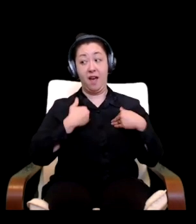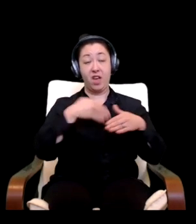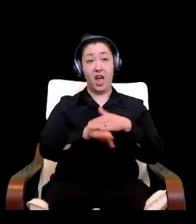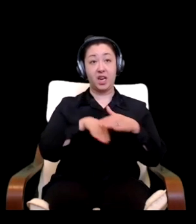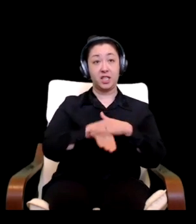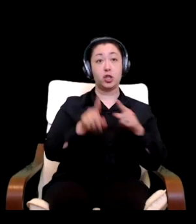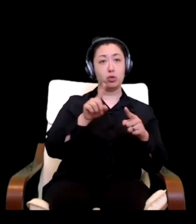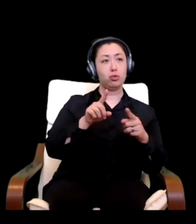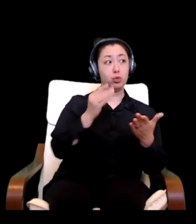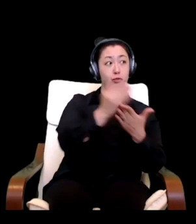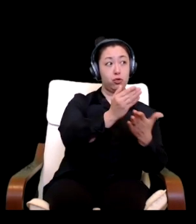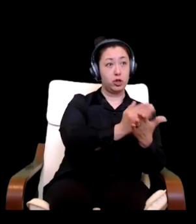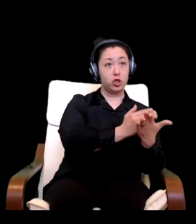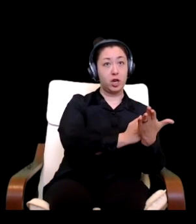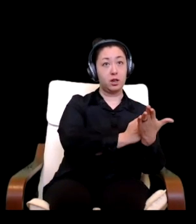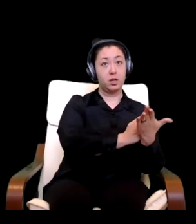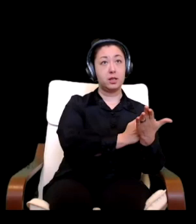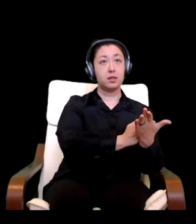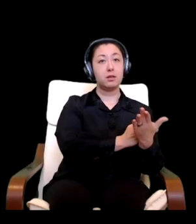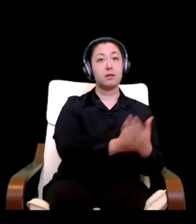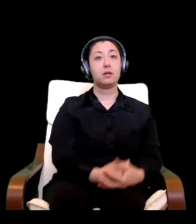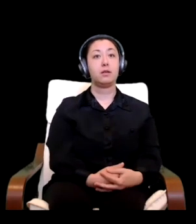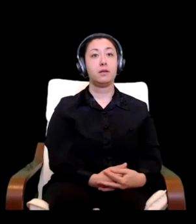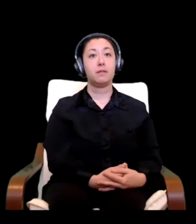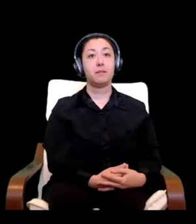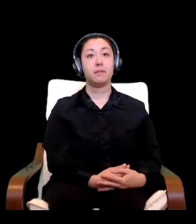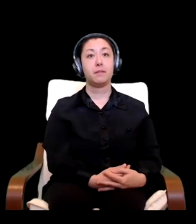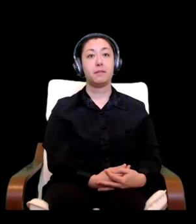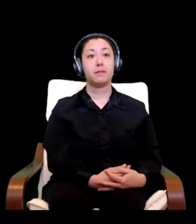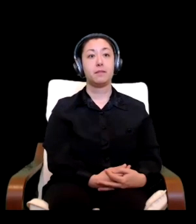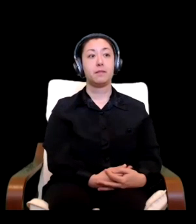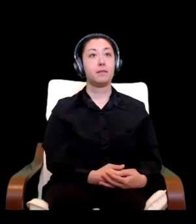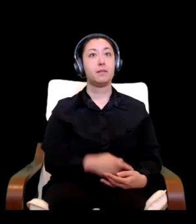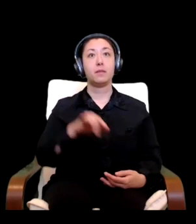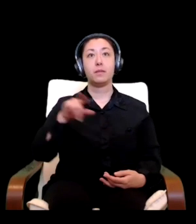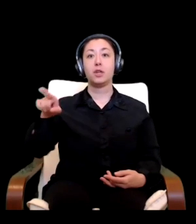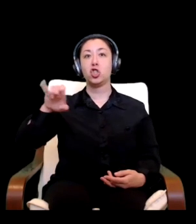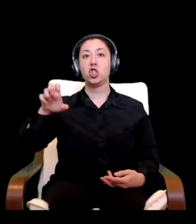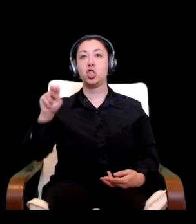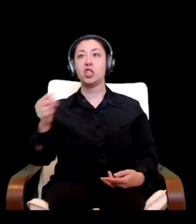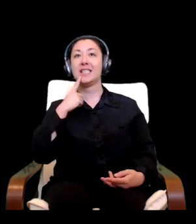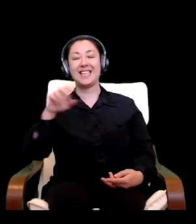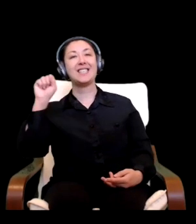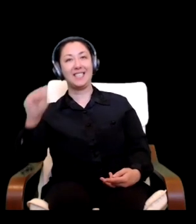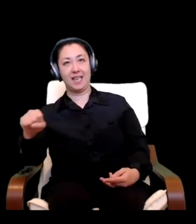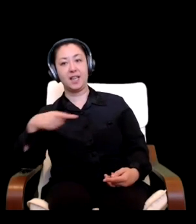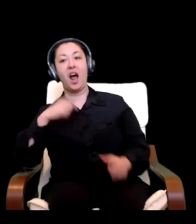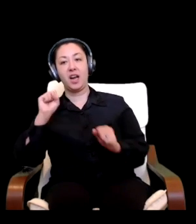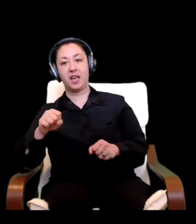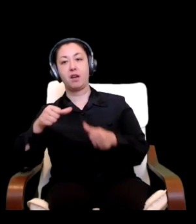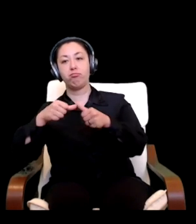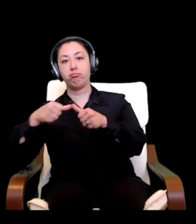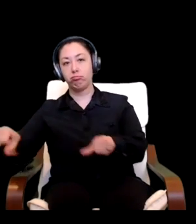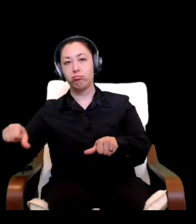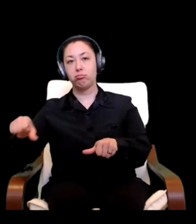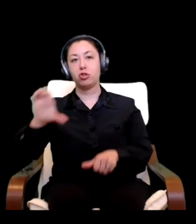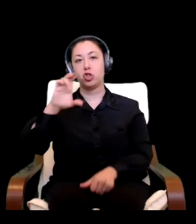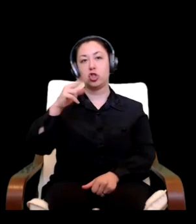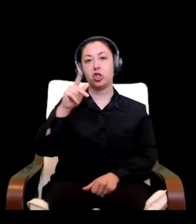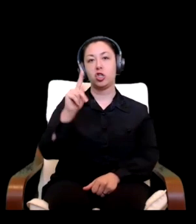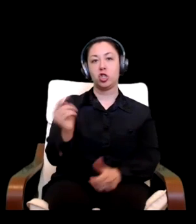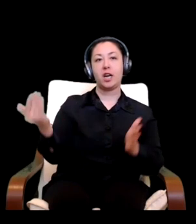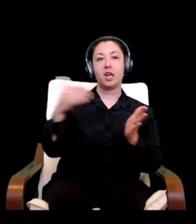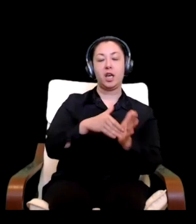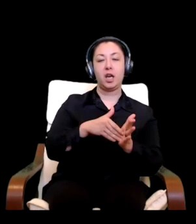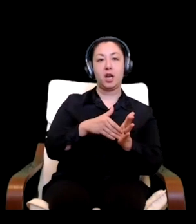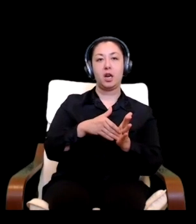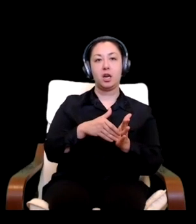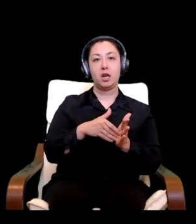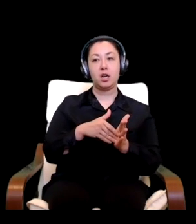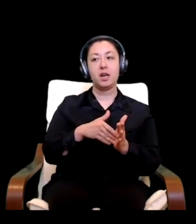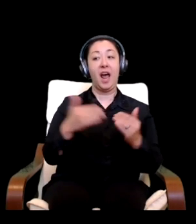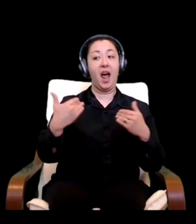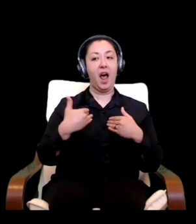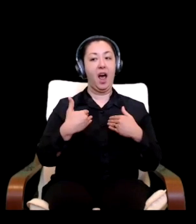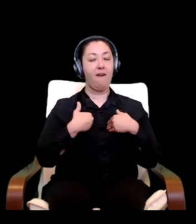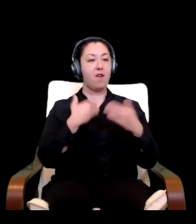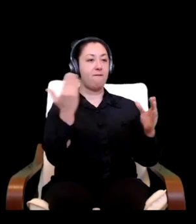I can post that in the chat. There is a resource folder and it should be